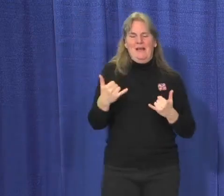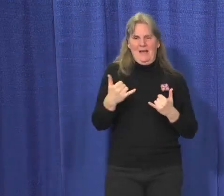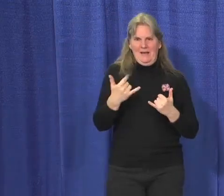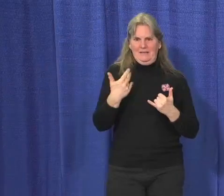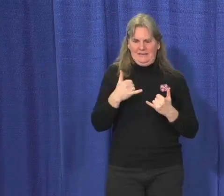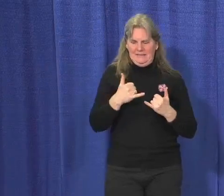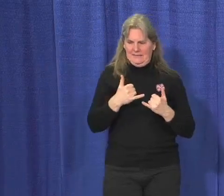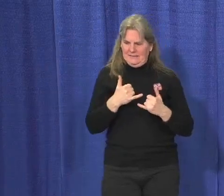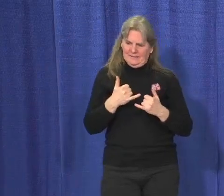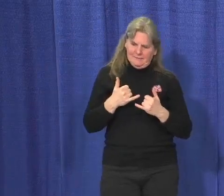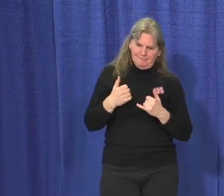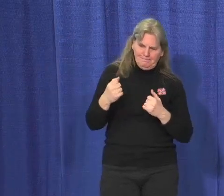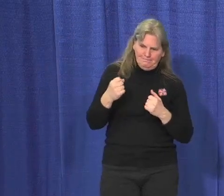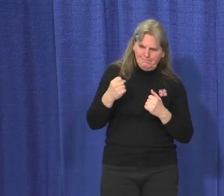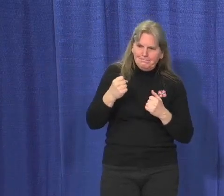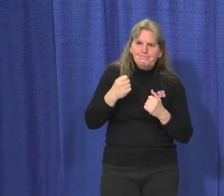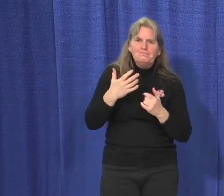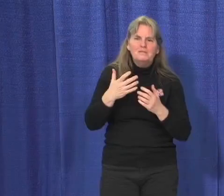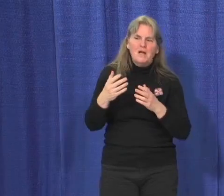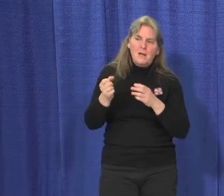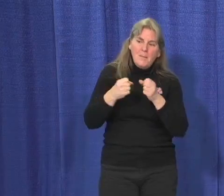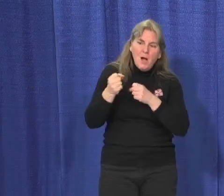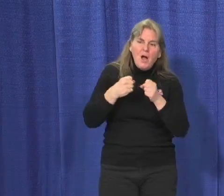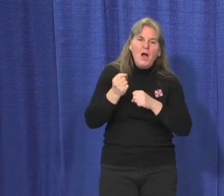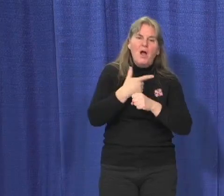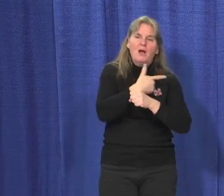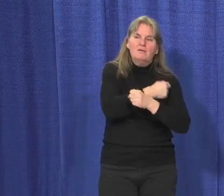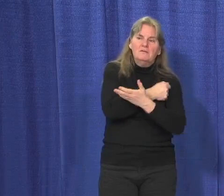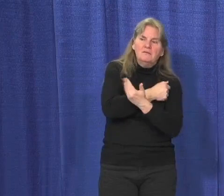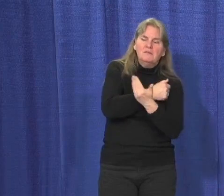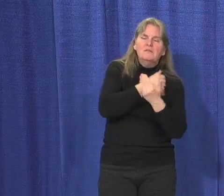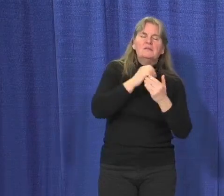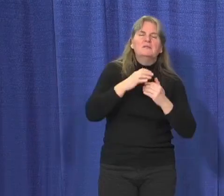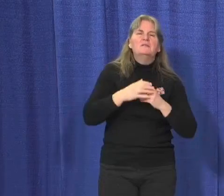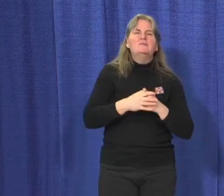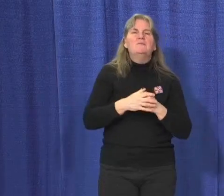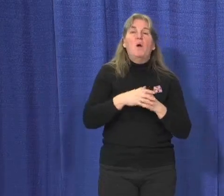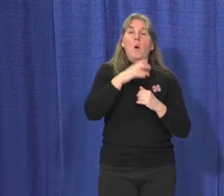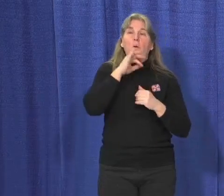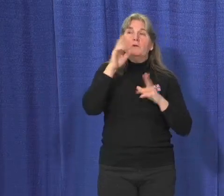in this upward slope. The second thing is that older